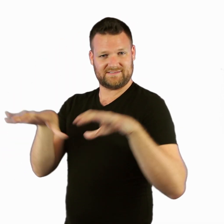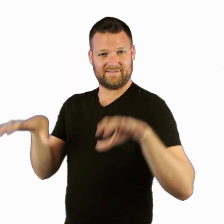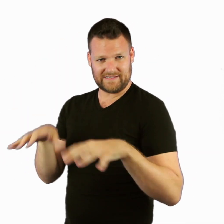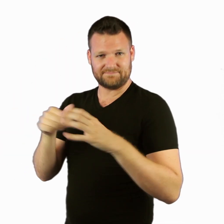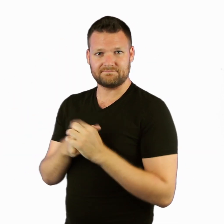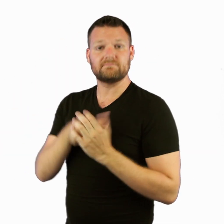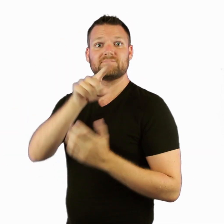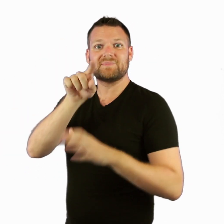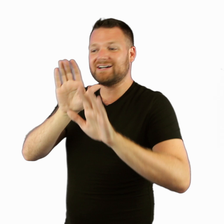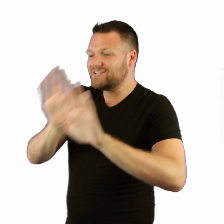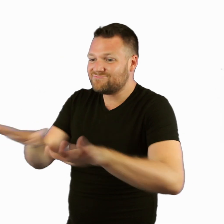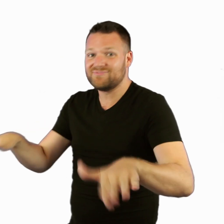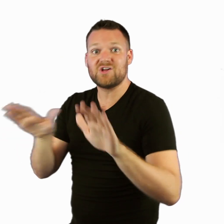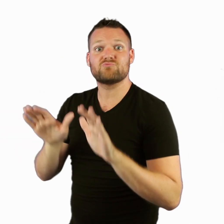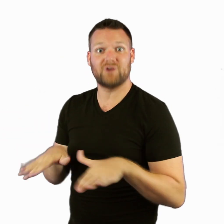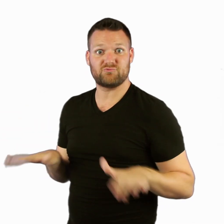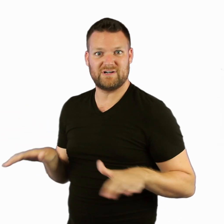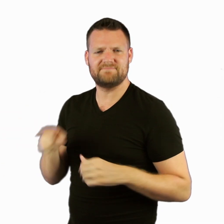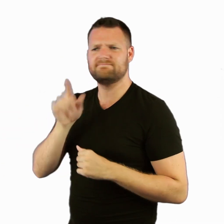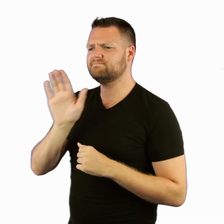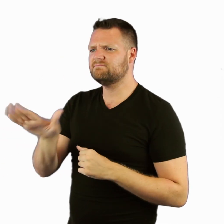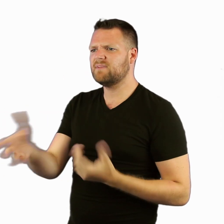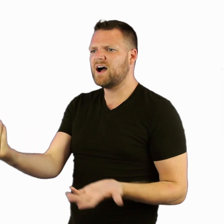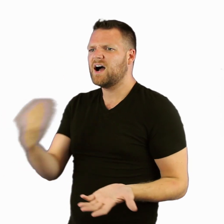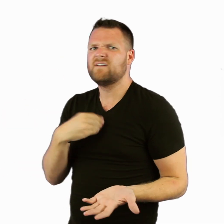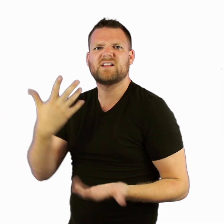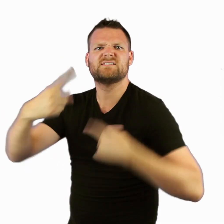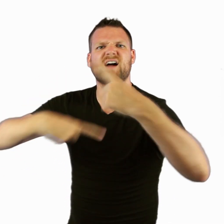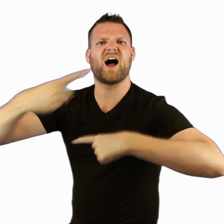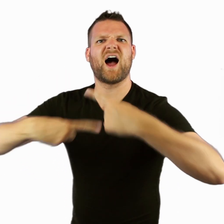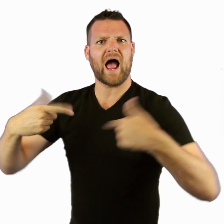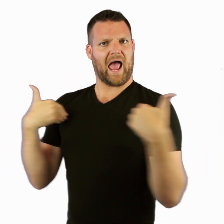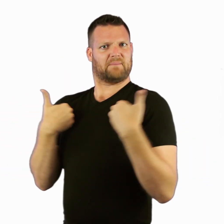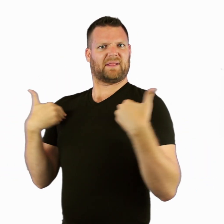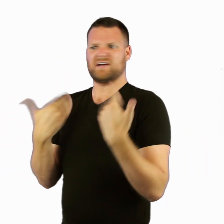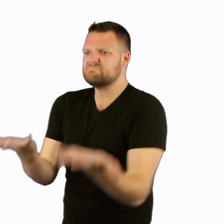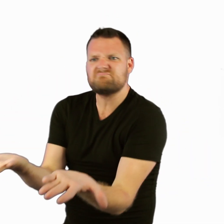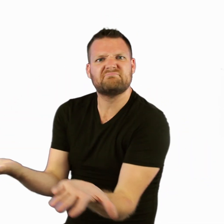We do have several suggestions, including phonological awareness activities.